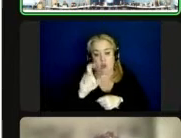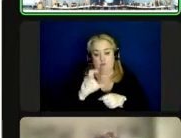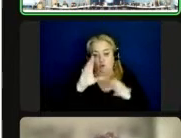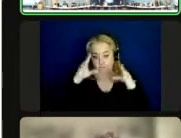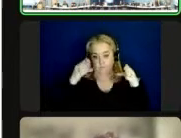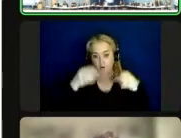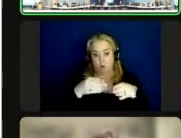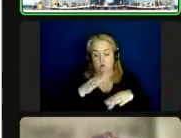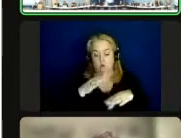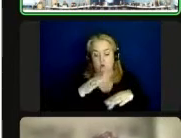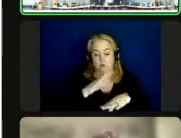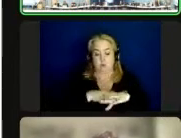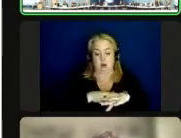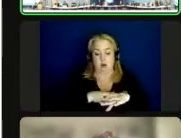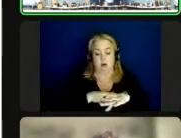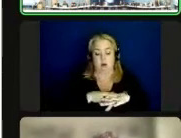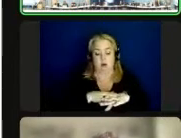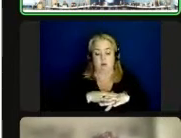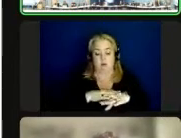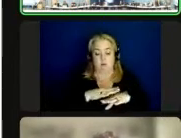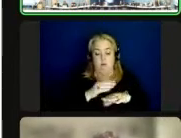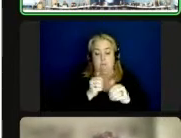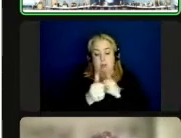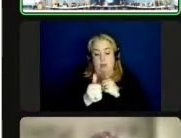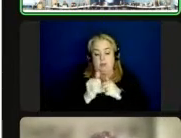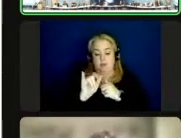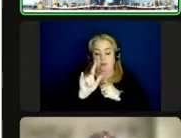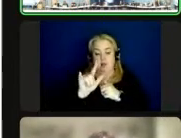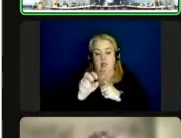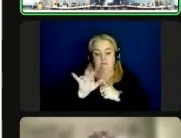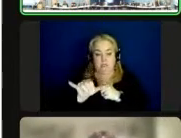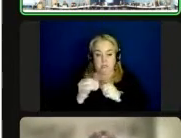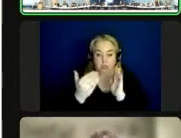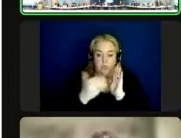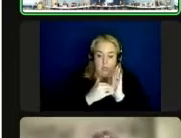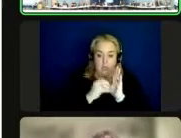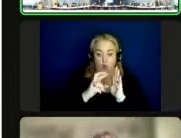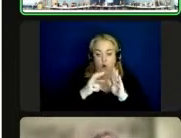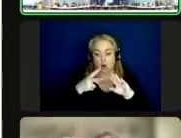THREE YEARS OR FIVE YEARS OR